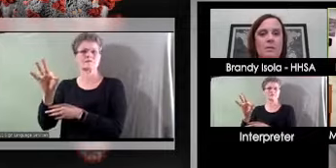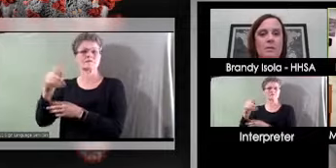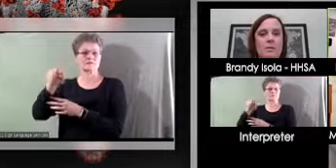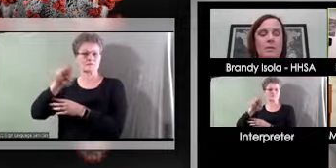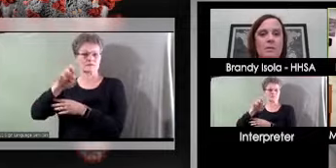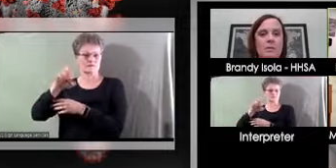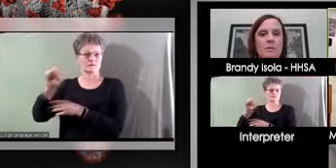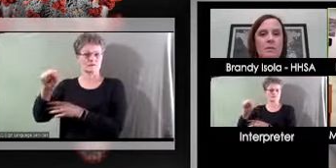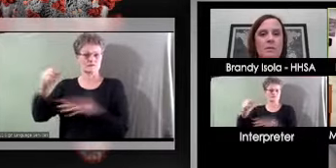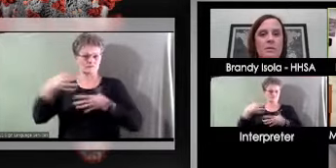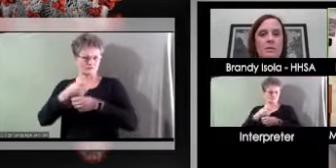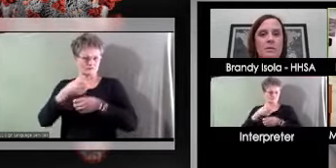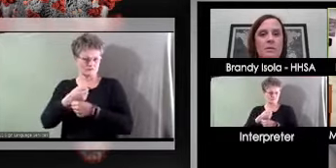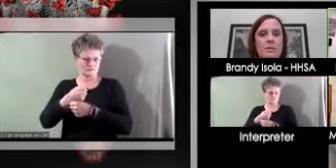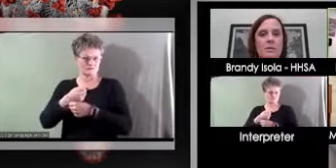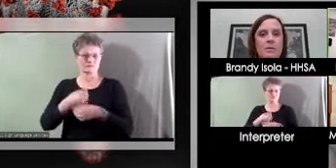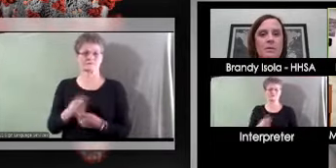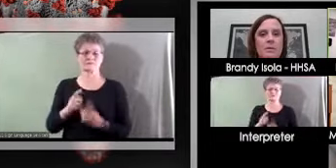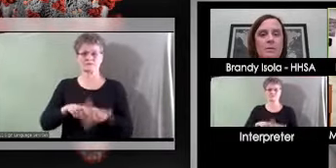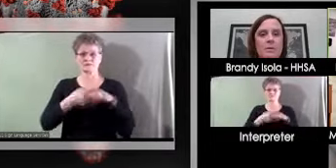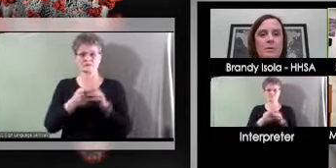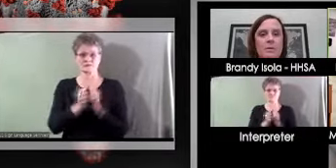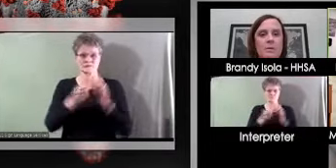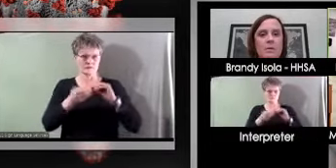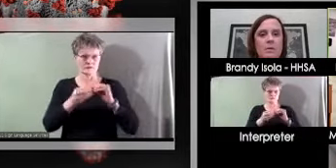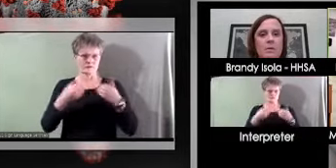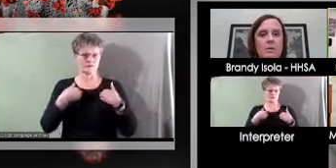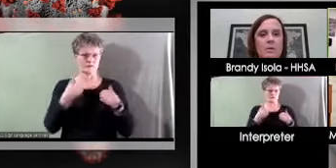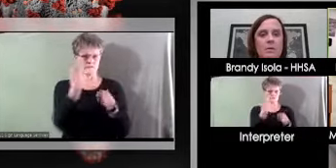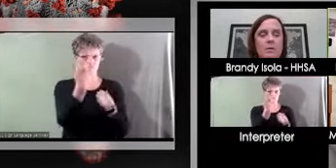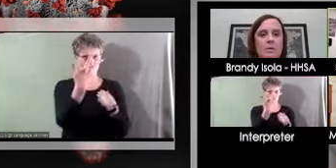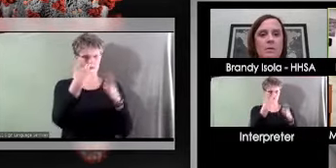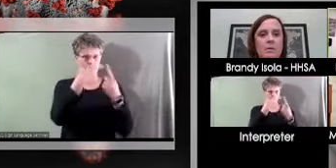numbers. We have 3 positive cases still. We have a different